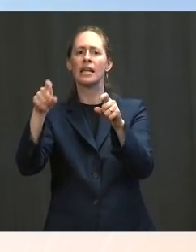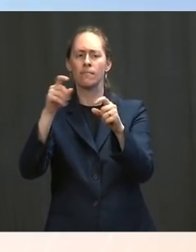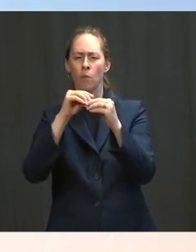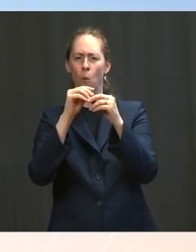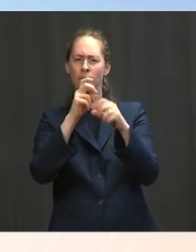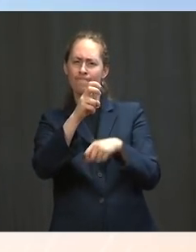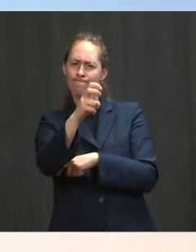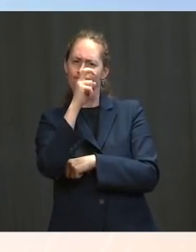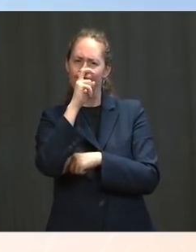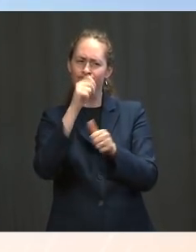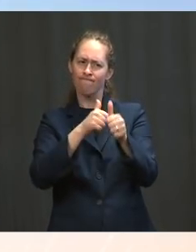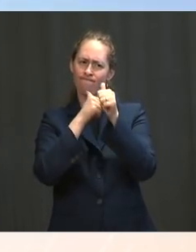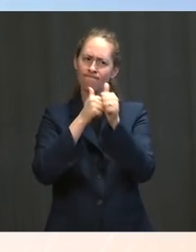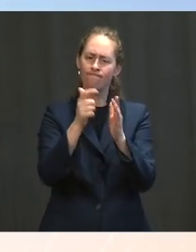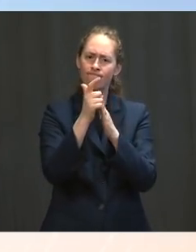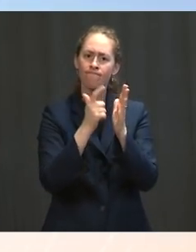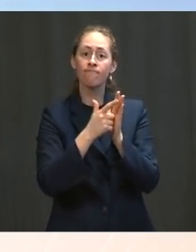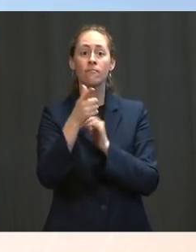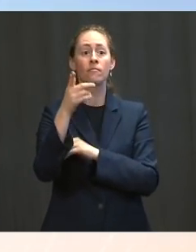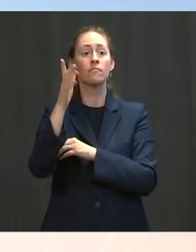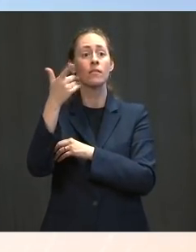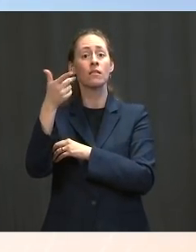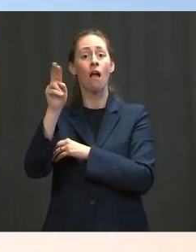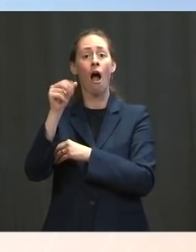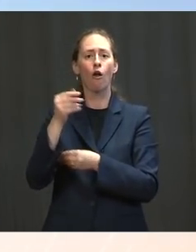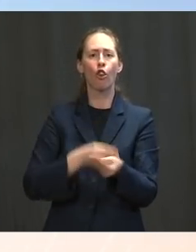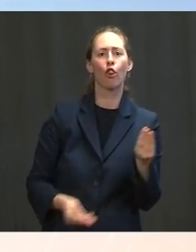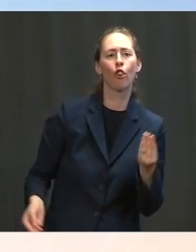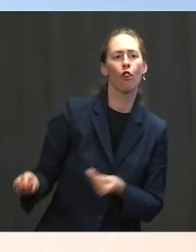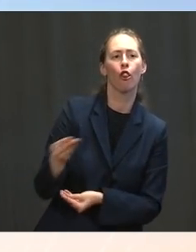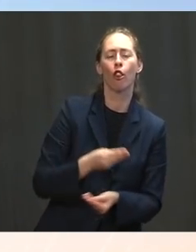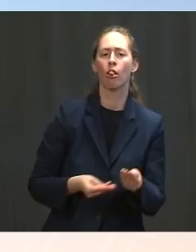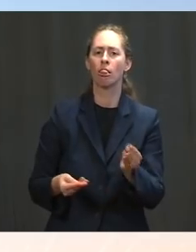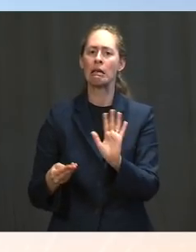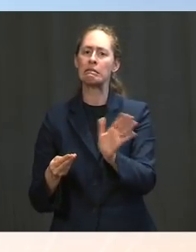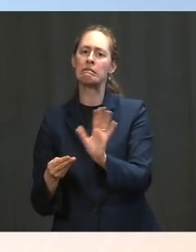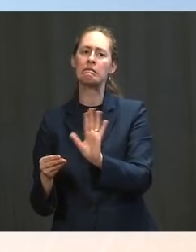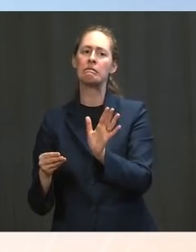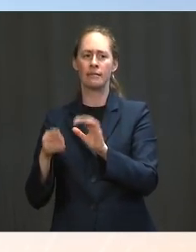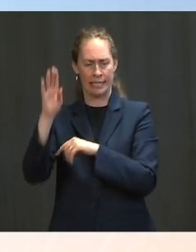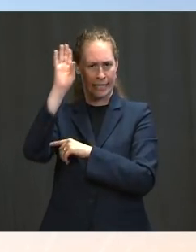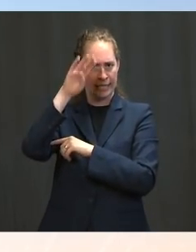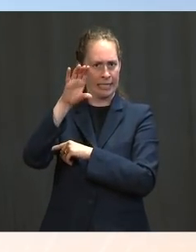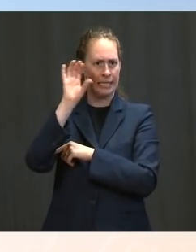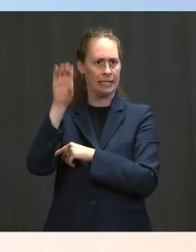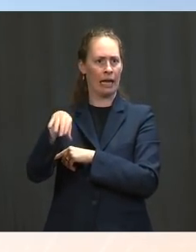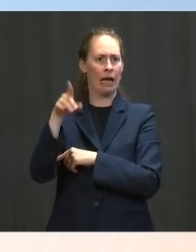is a huge driver of the crime in Chicago. And finally, he's going to continue to advocate for supporting evidence-based